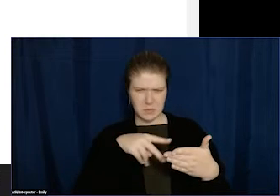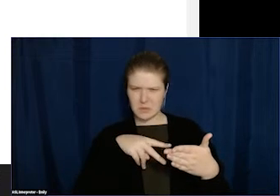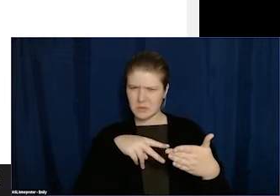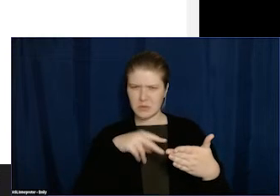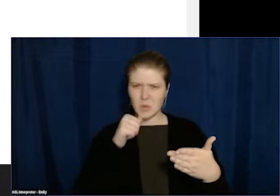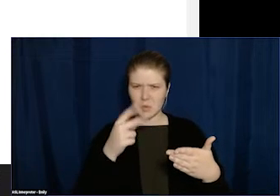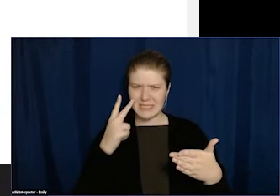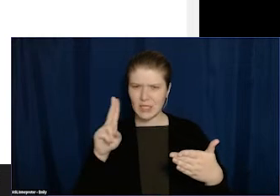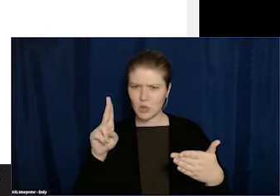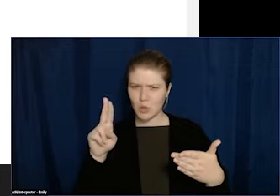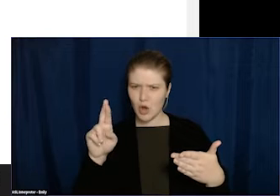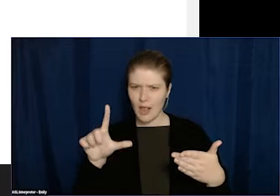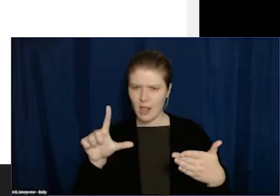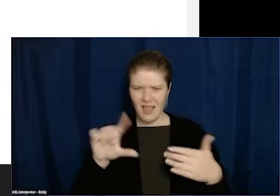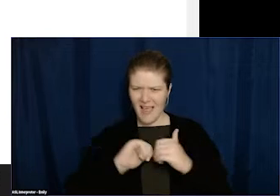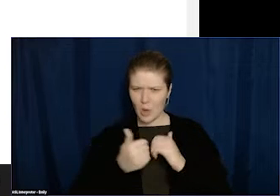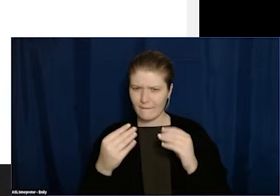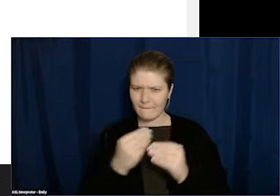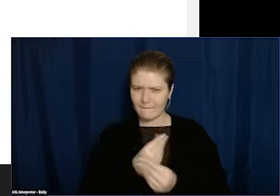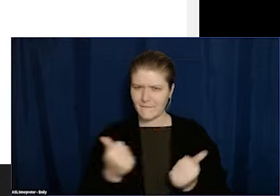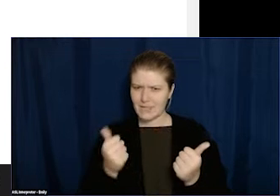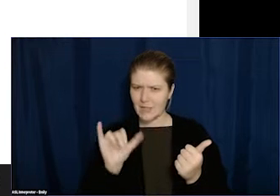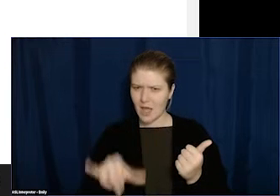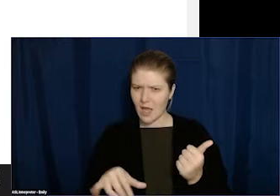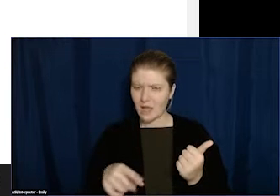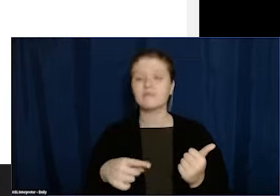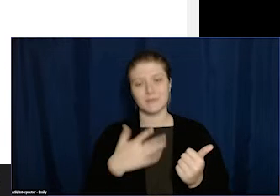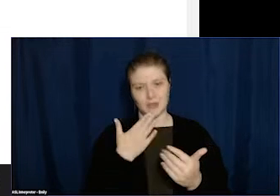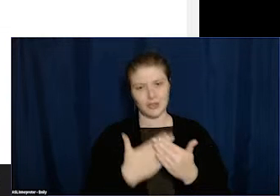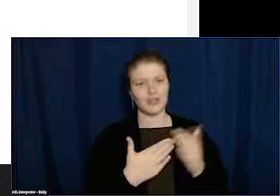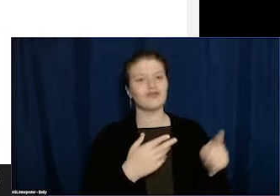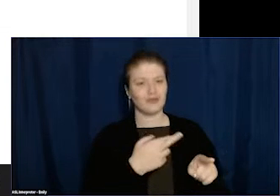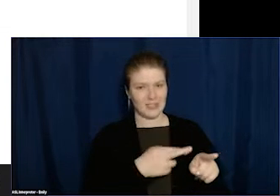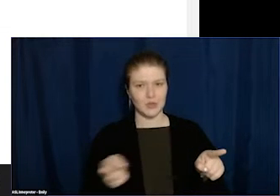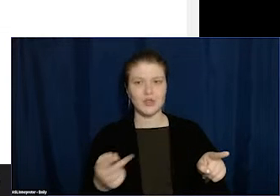So this is a very good resource if you have people who are dealing with engineering, physics, mathematics.